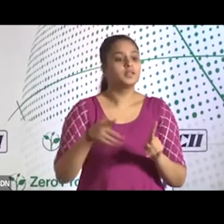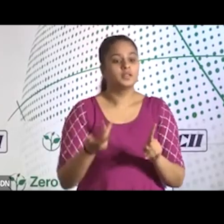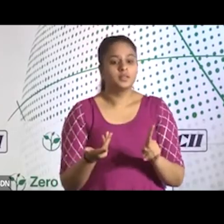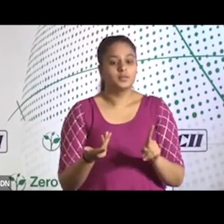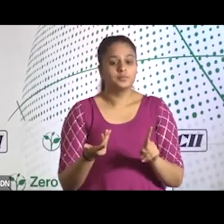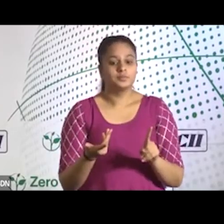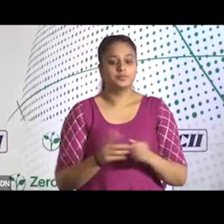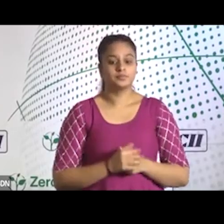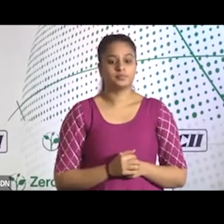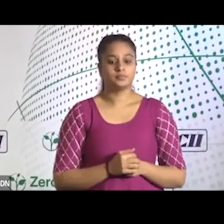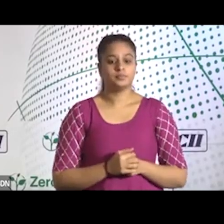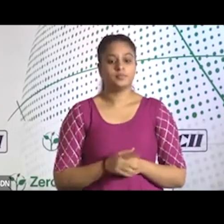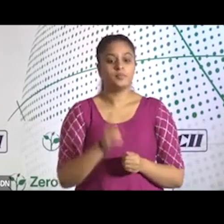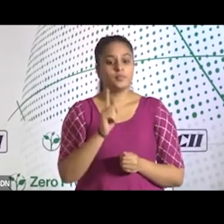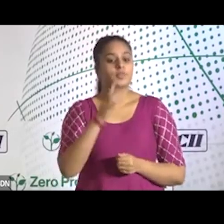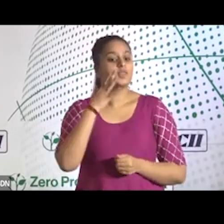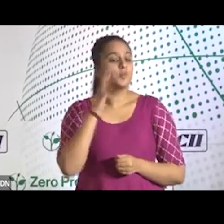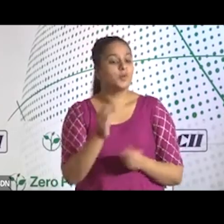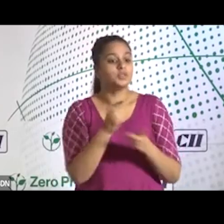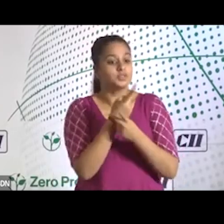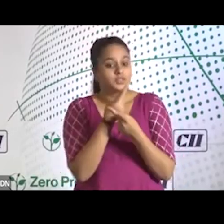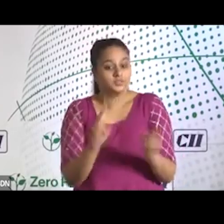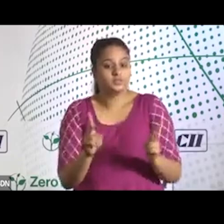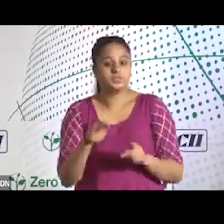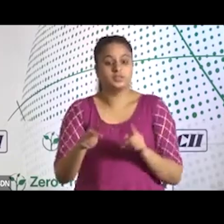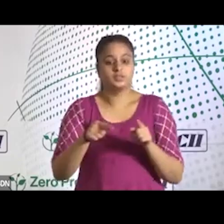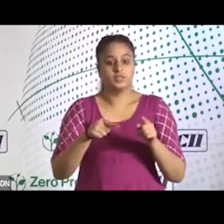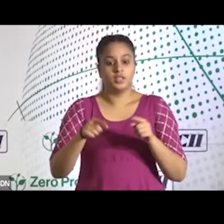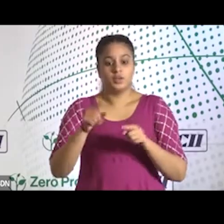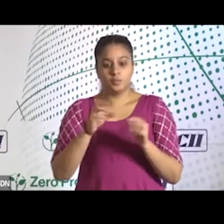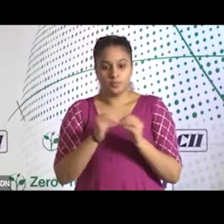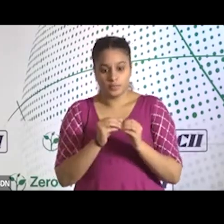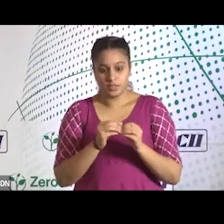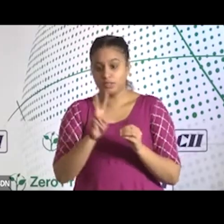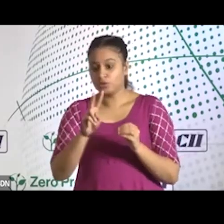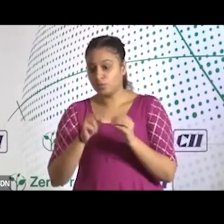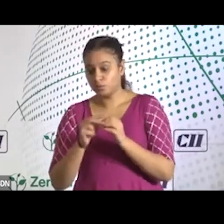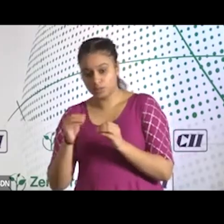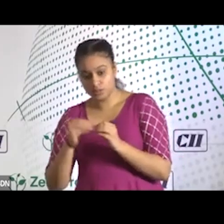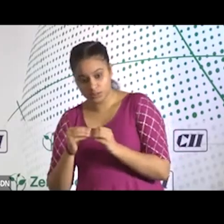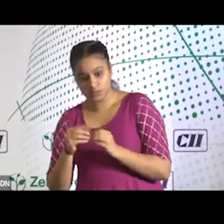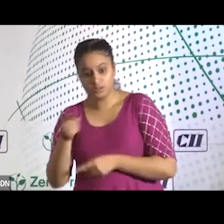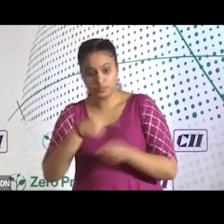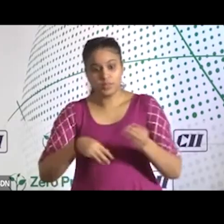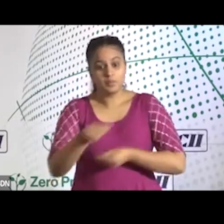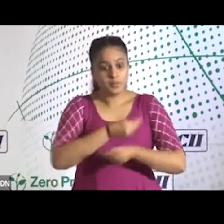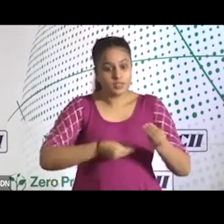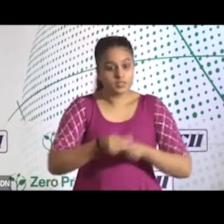that would vary from a business to business, from a market size to market size from an adoption. But again,